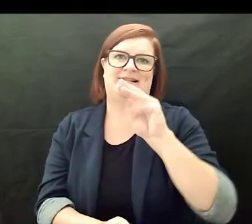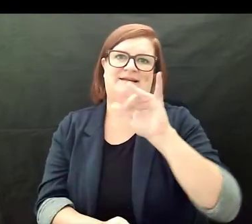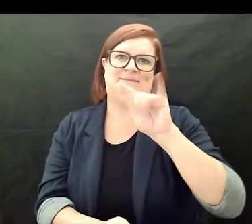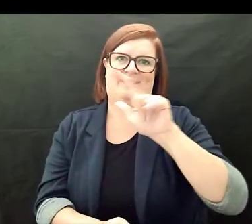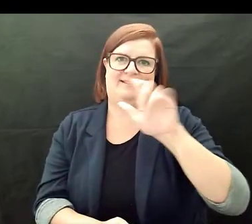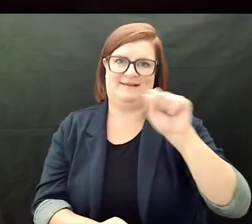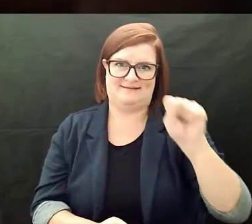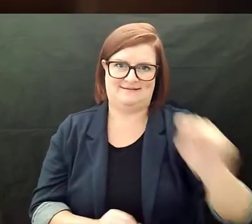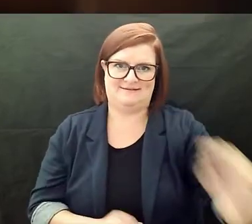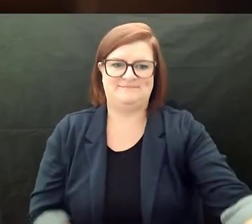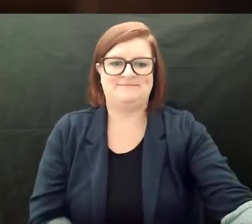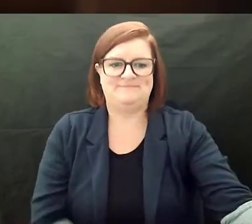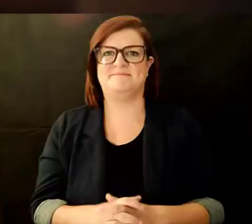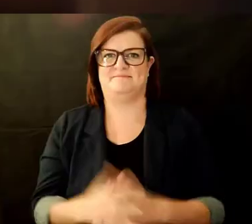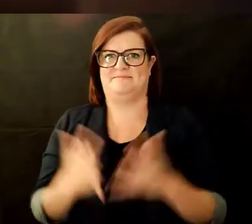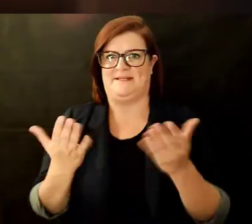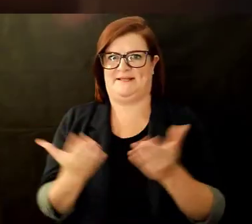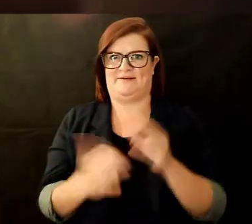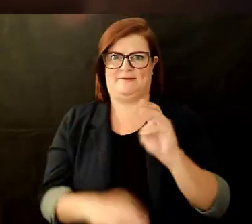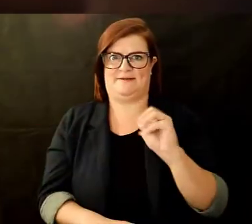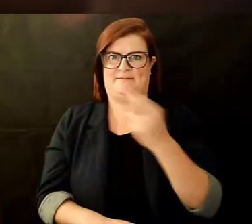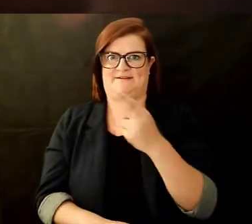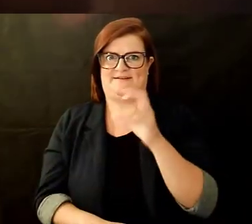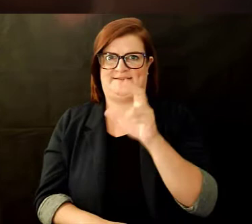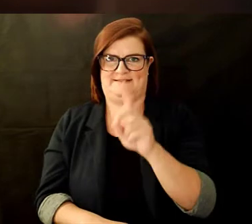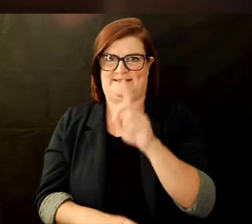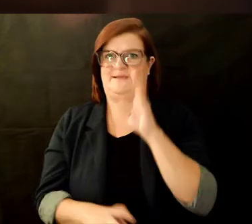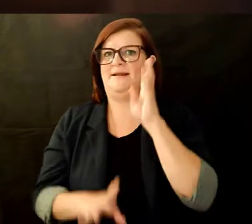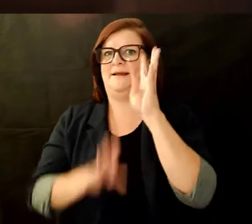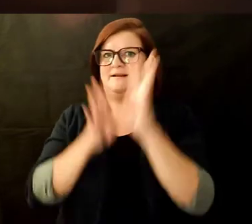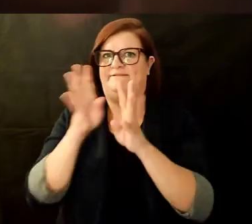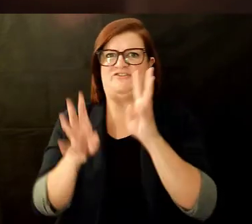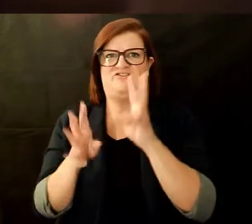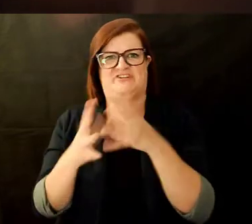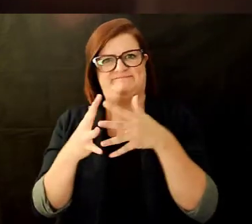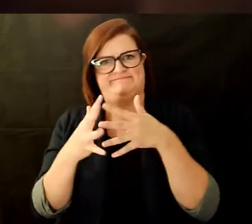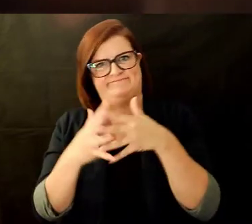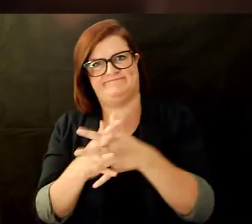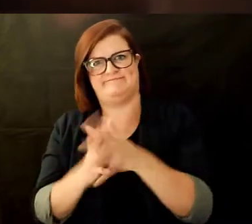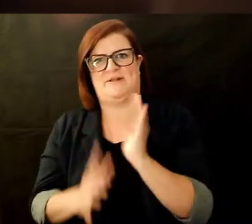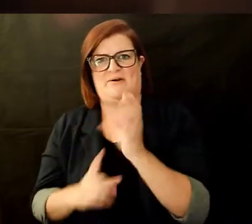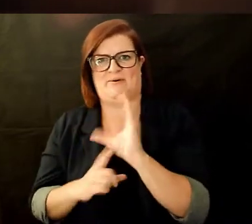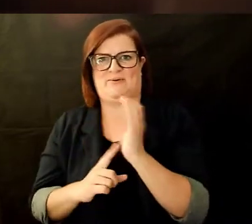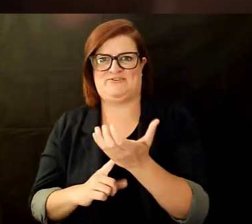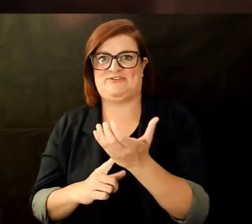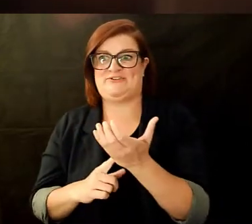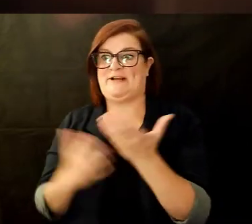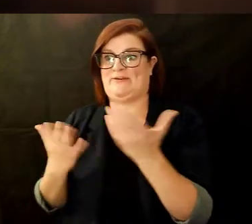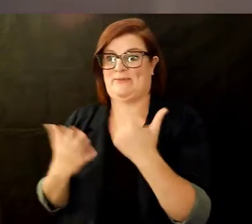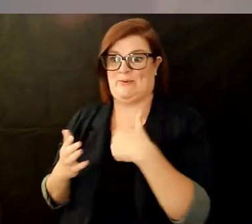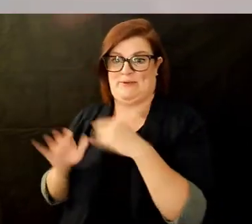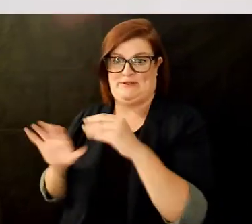So at the Mental Health Center of Denver, innovation is part of our culture. It's what we do. It's how we think about things.